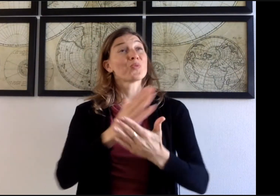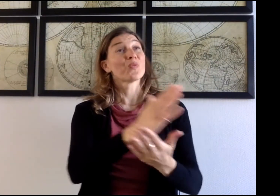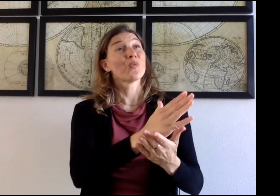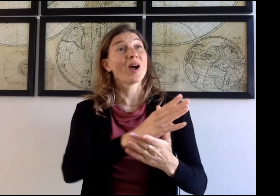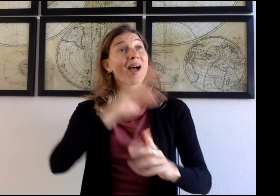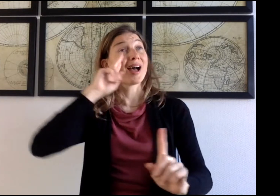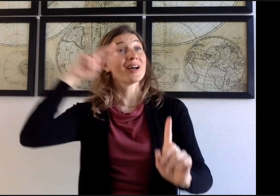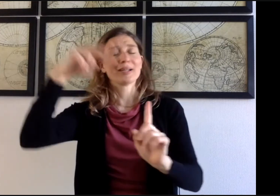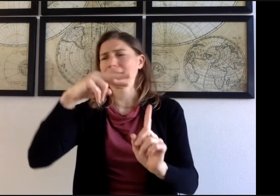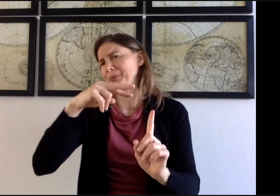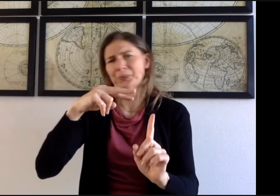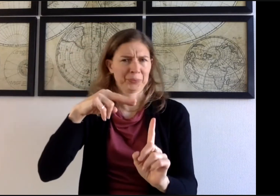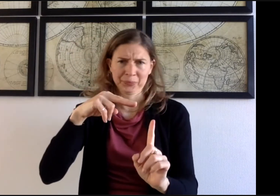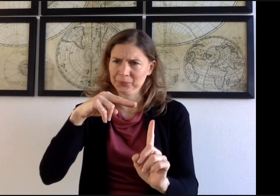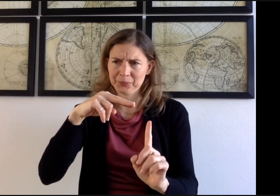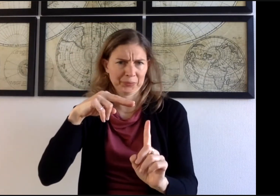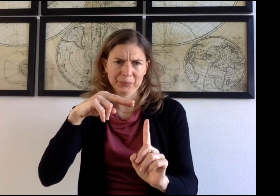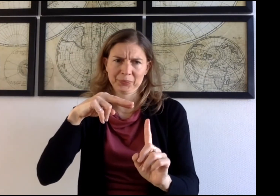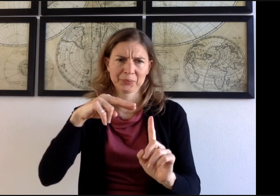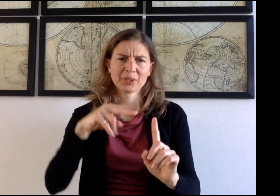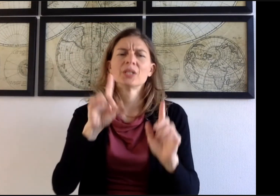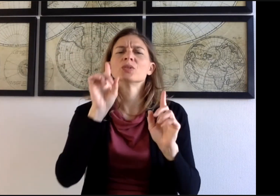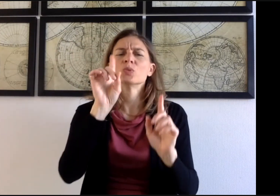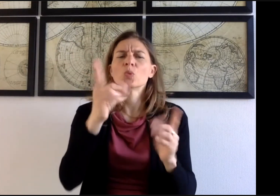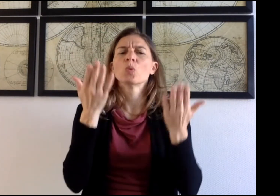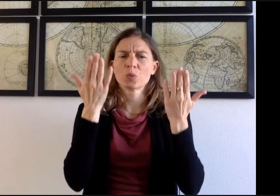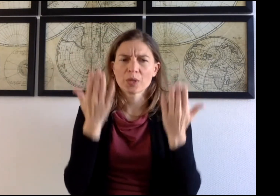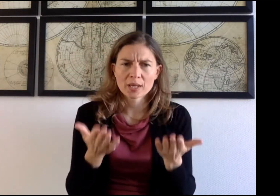We're trying to consolidate our organization and we're very happy